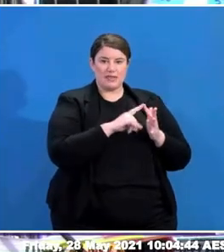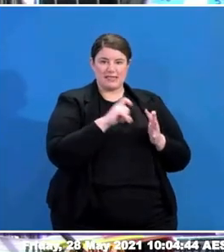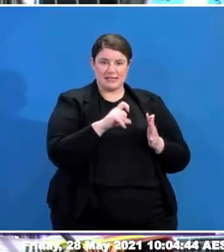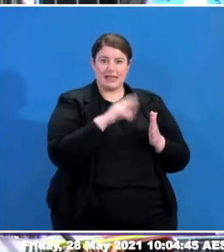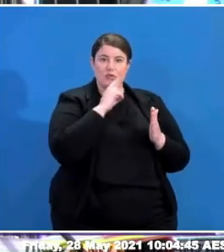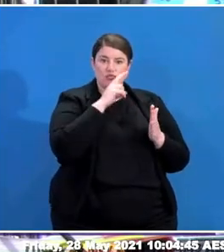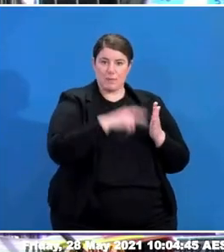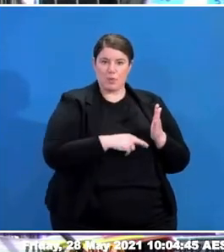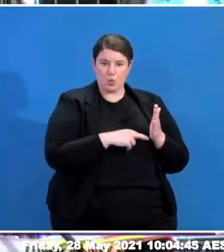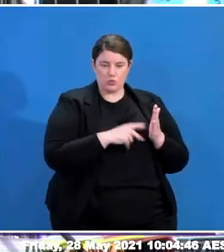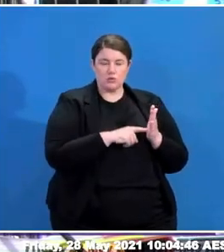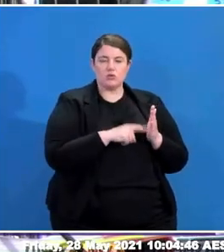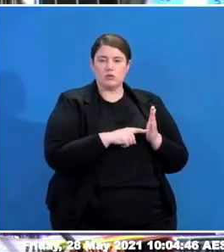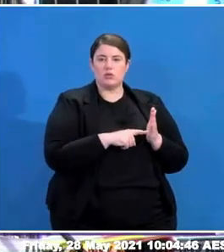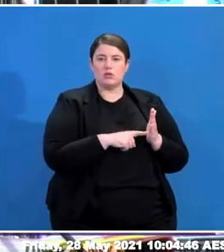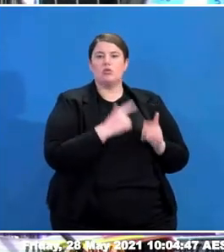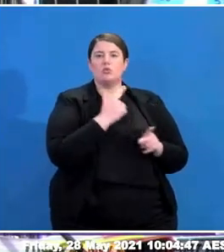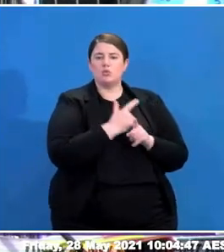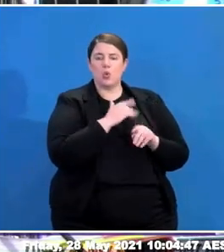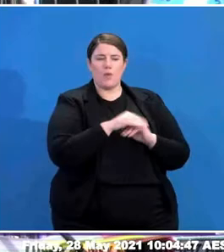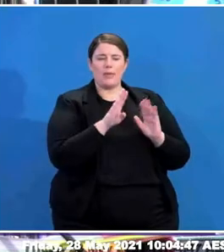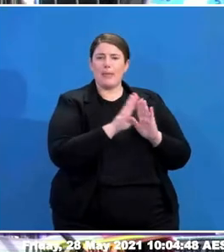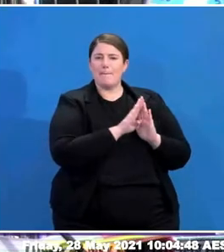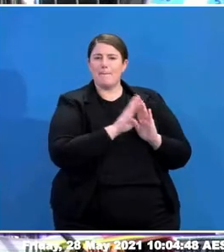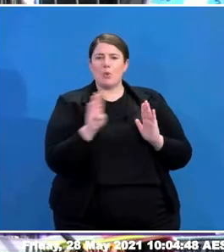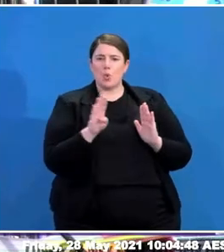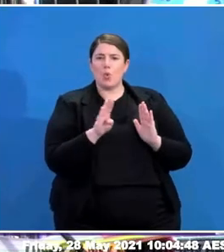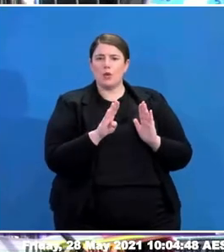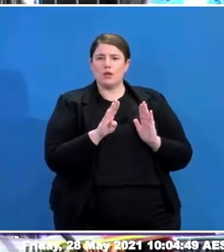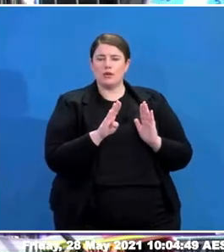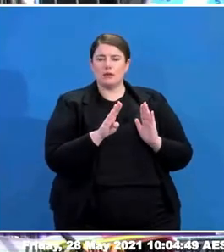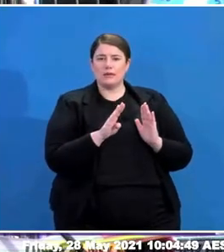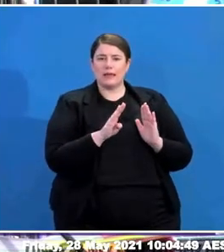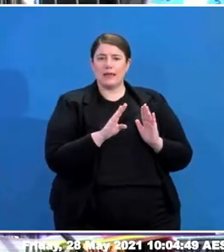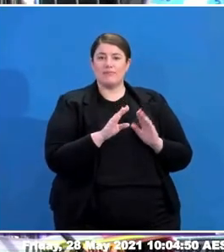the second paragraph refers to the Board seeking assurance that the internal